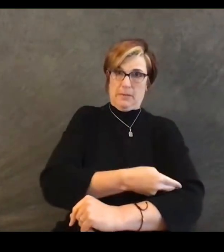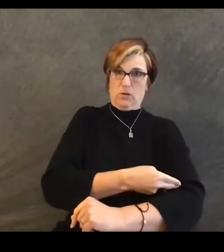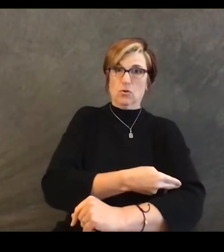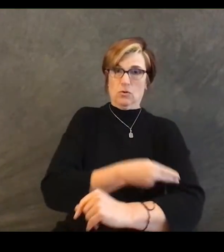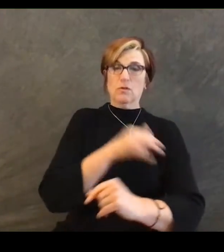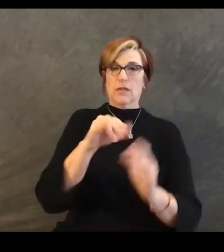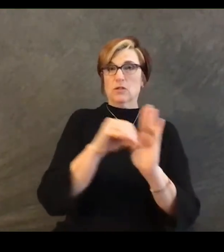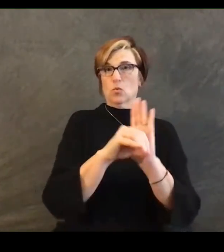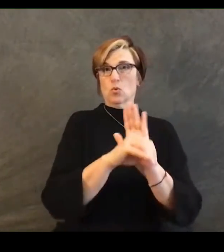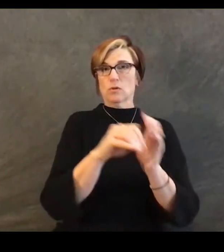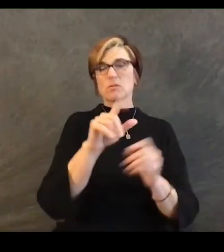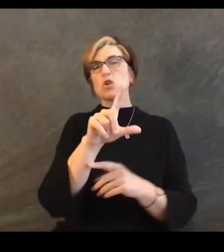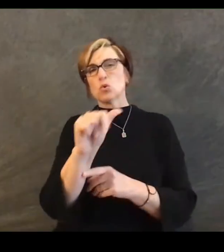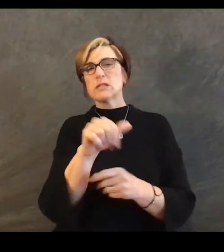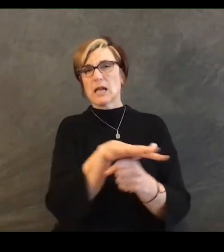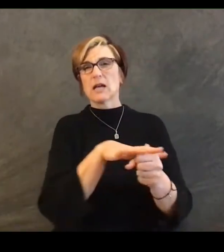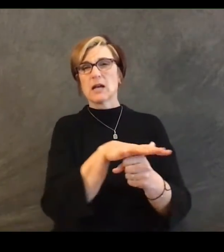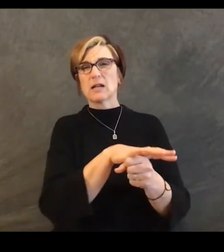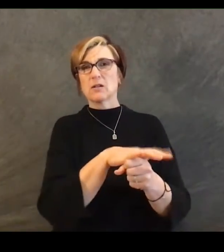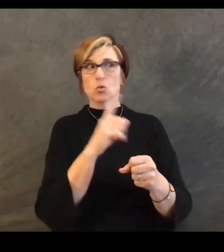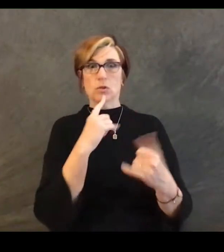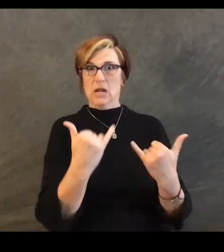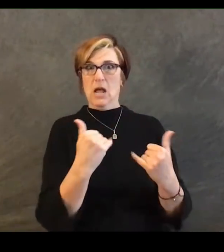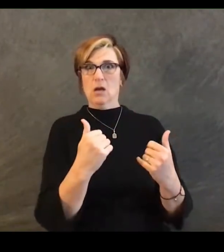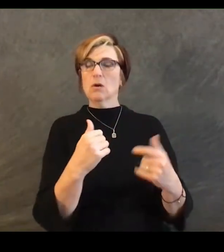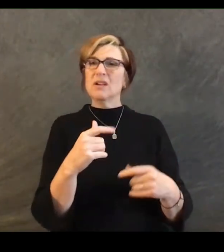which really got it started off very late and it was